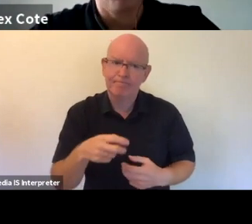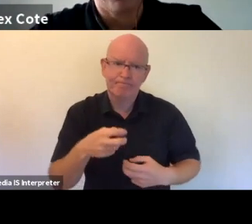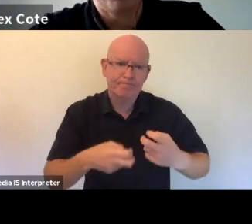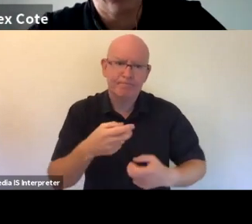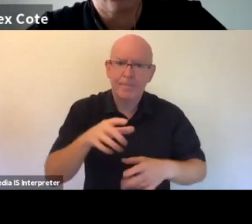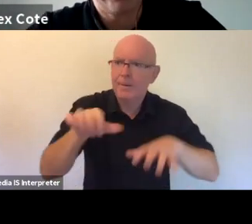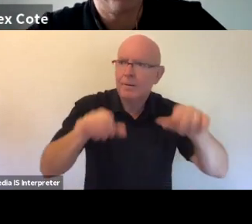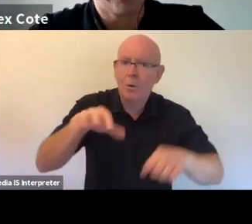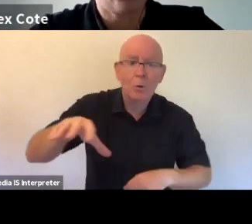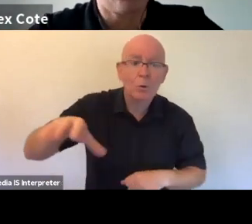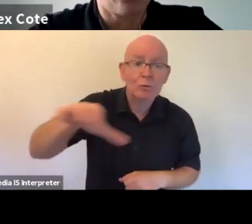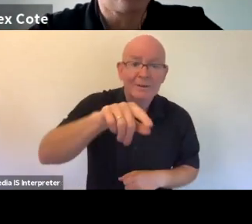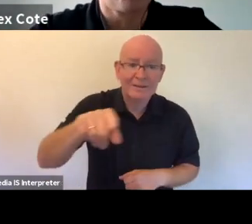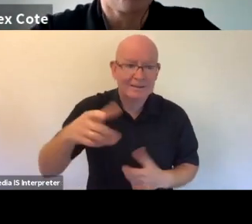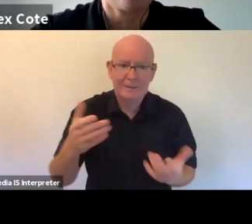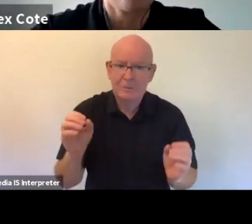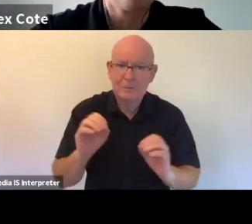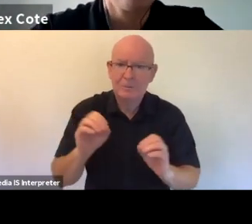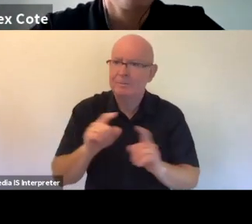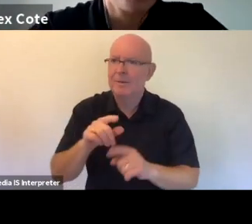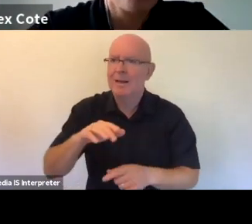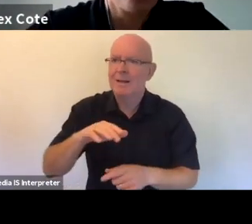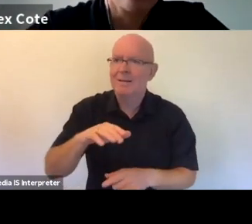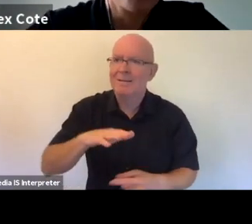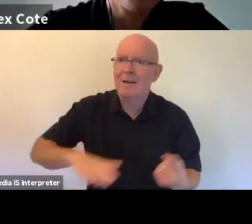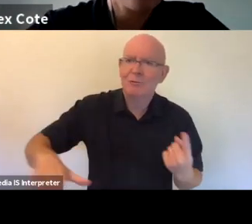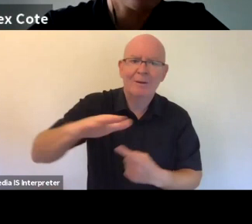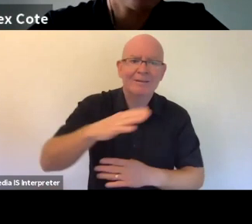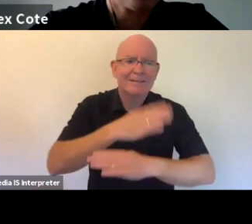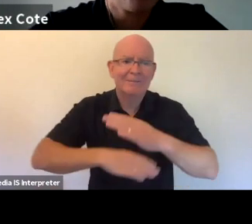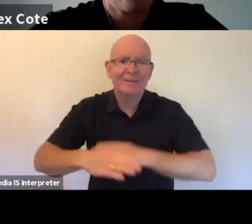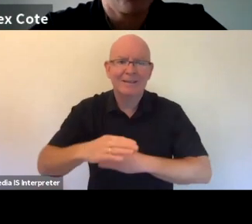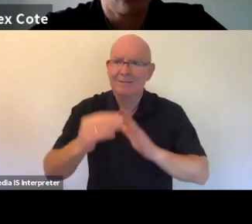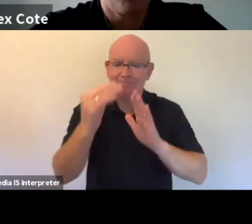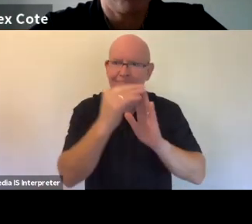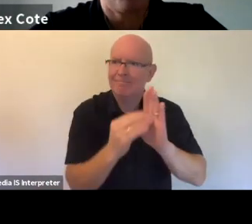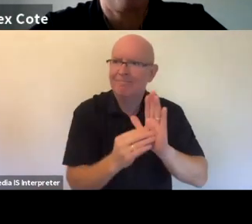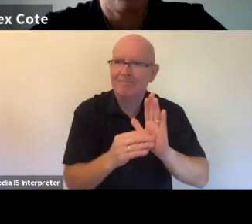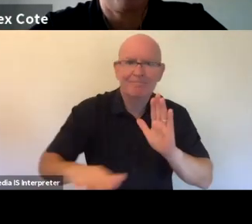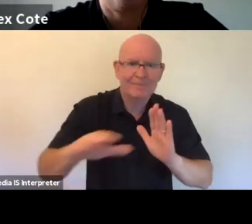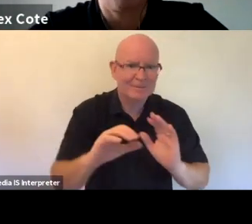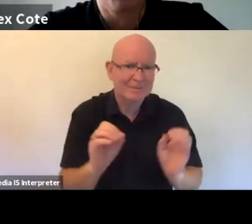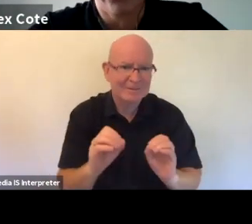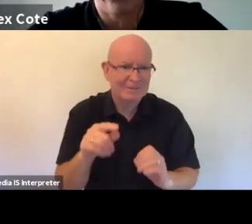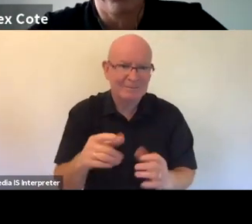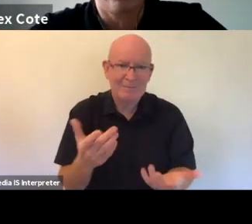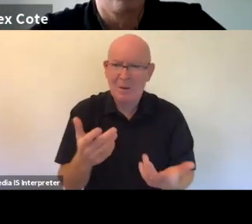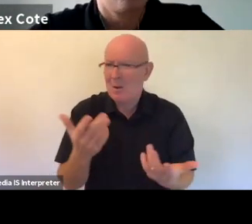And it was also the case before COVID-19. But in most lower and middle income countries there is no publicly funded support services,